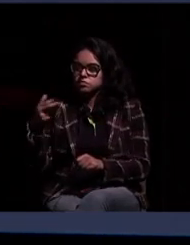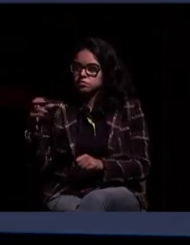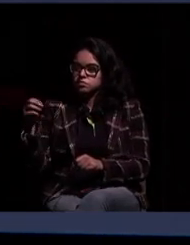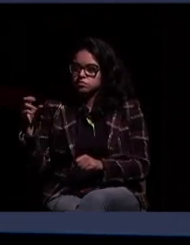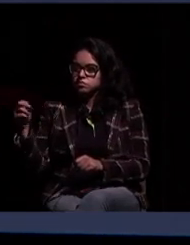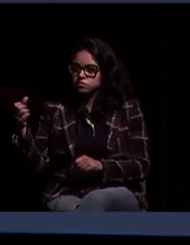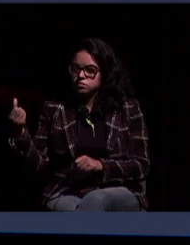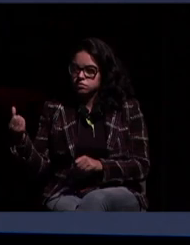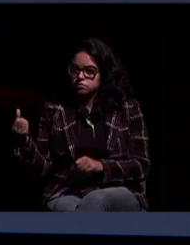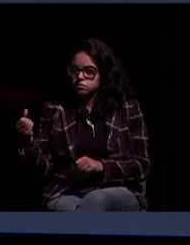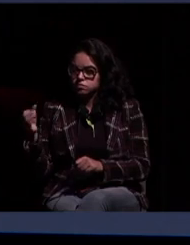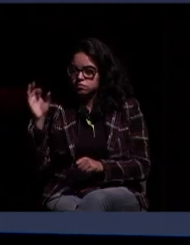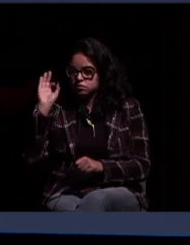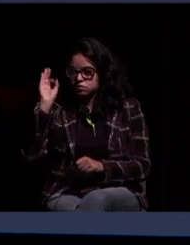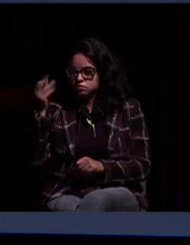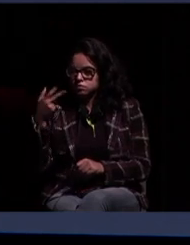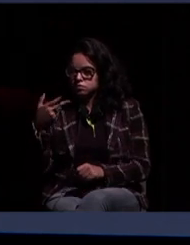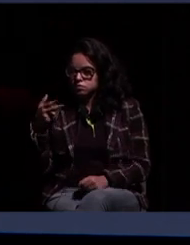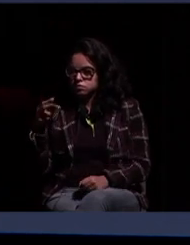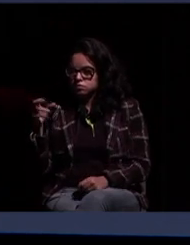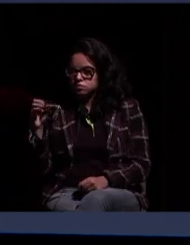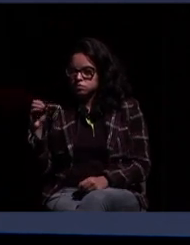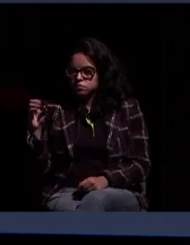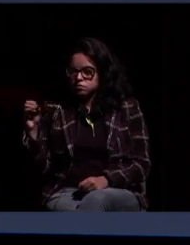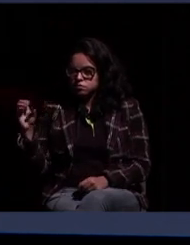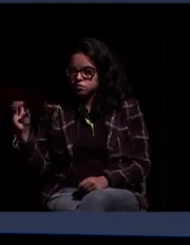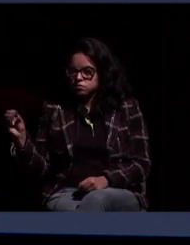I had been to Portugal in 2000 and with Portuguese friends